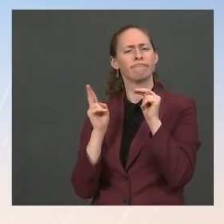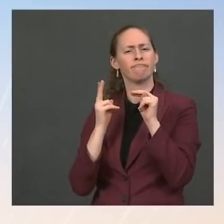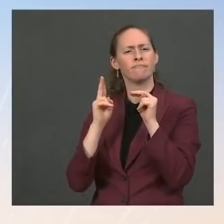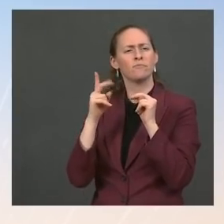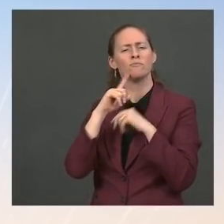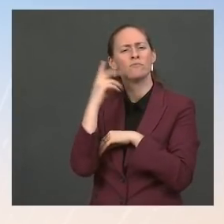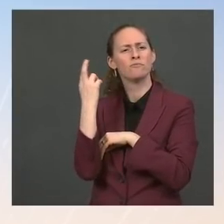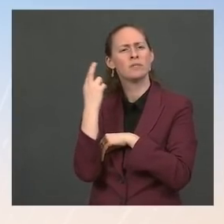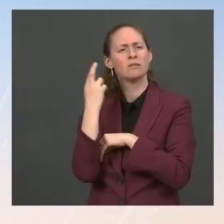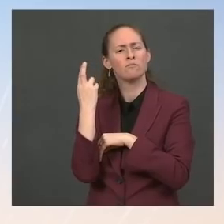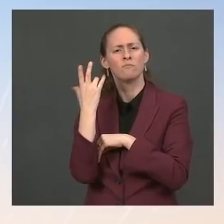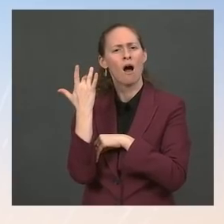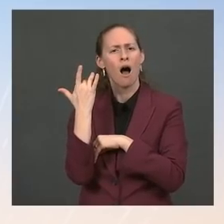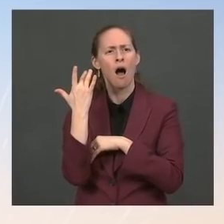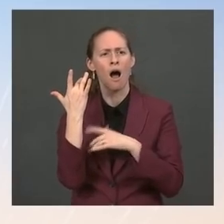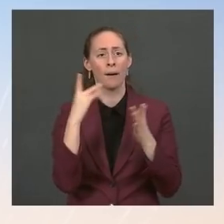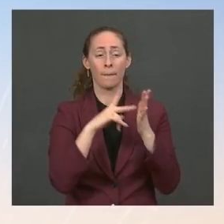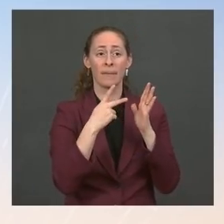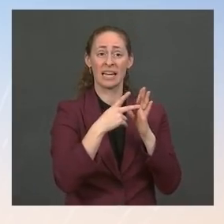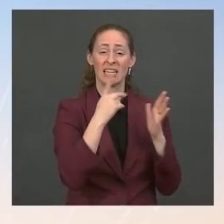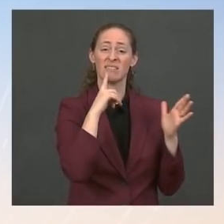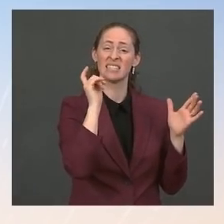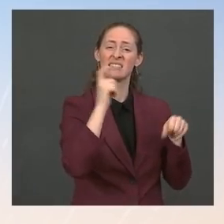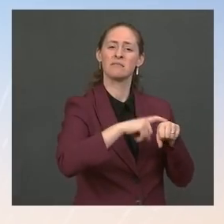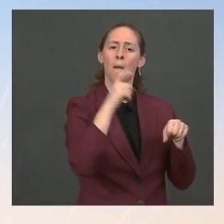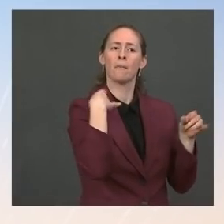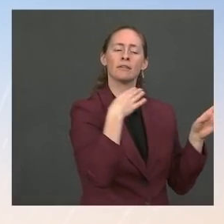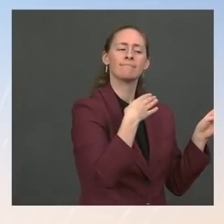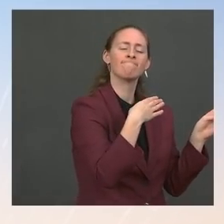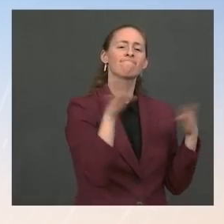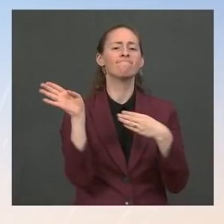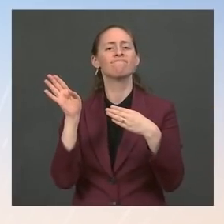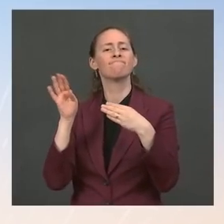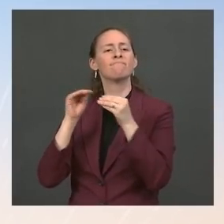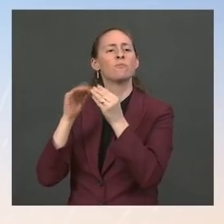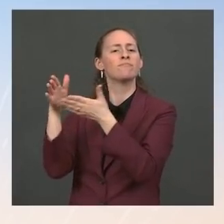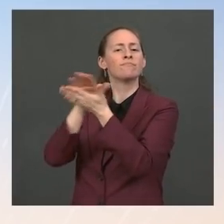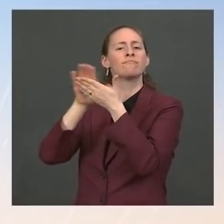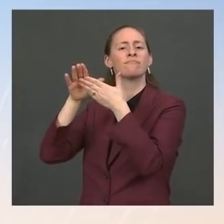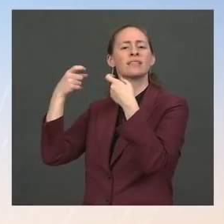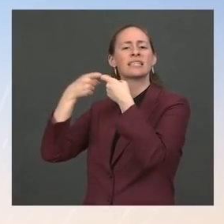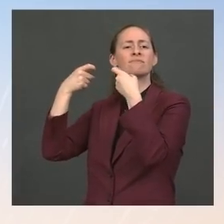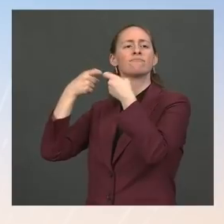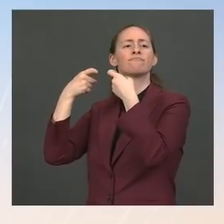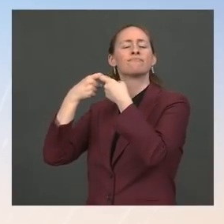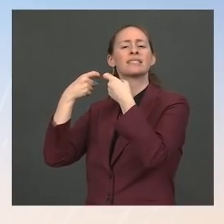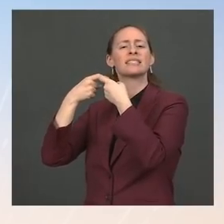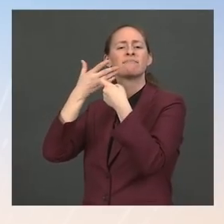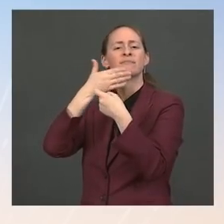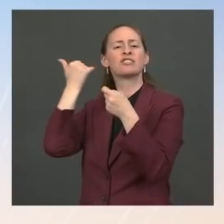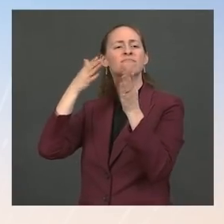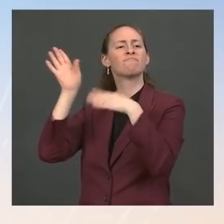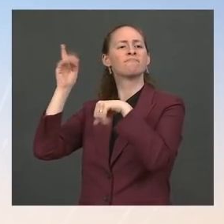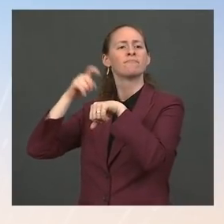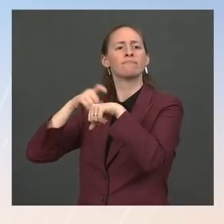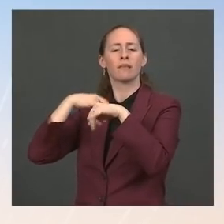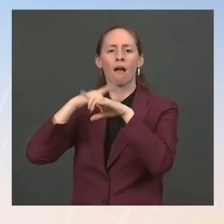so that we are not relying on the fluctuations and OPEC and their willingness to put more supply